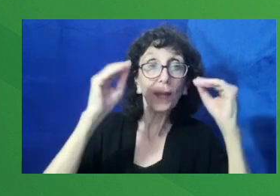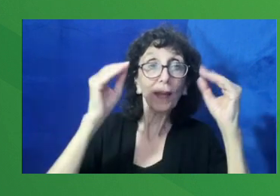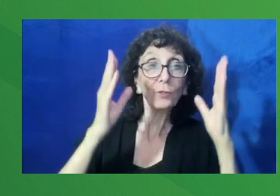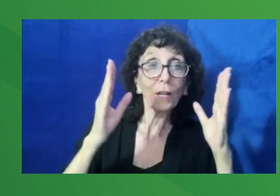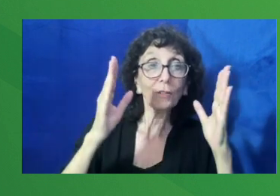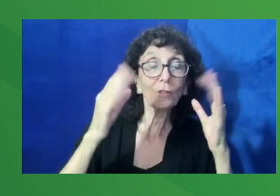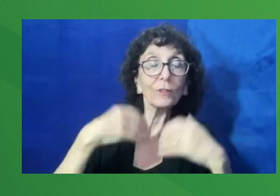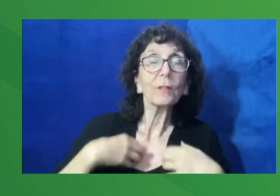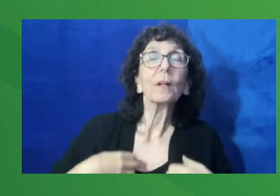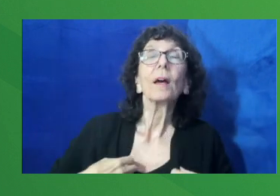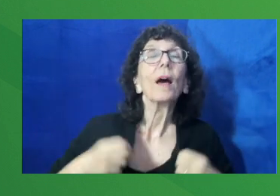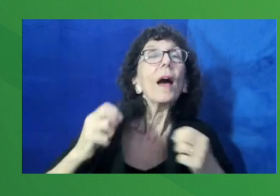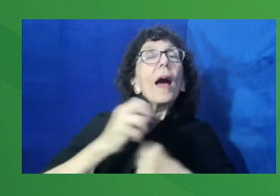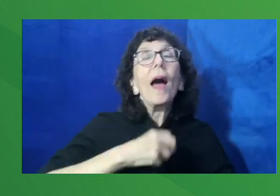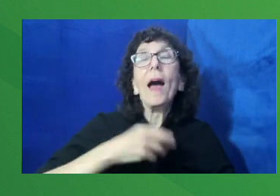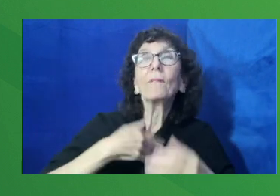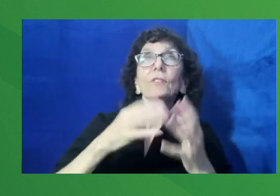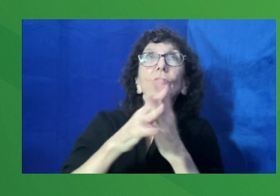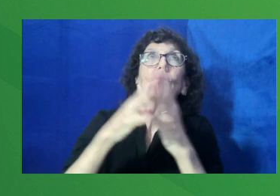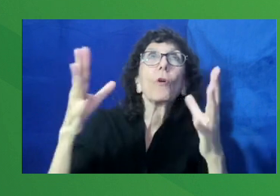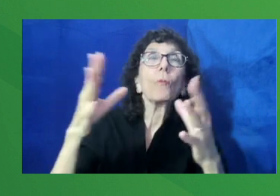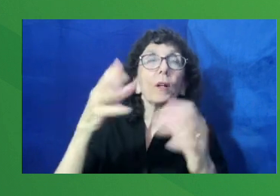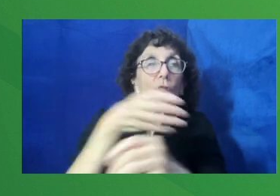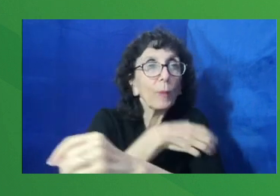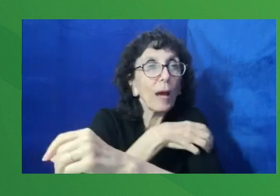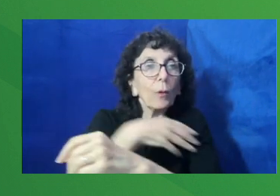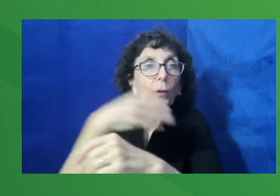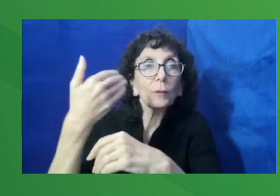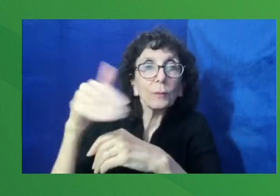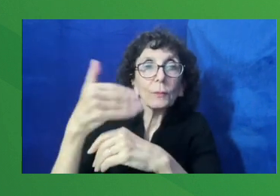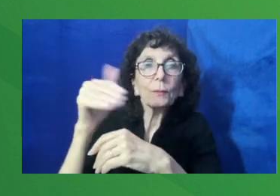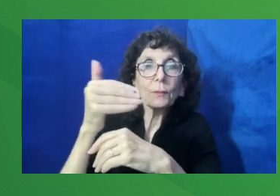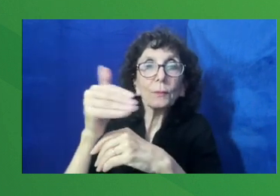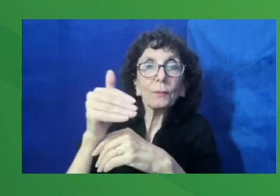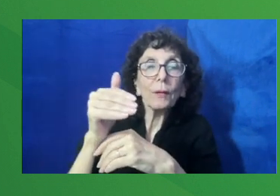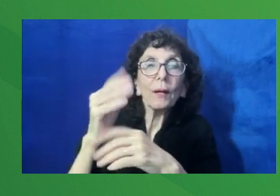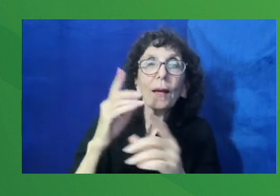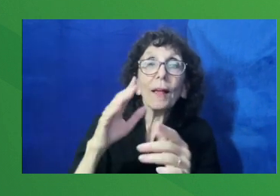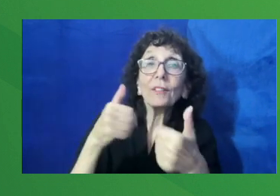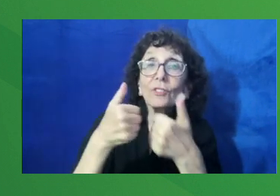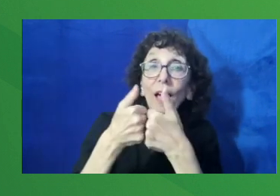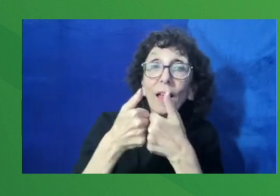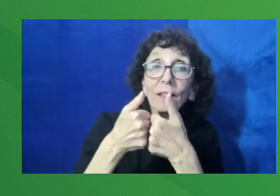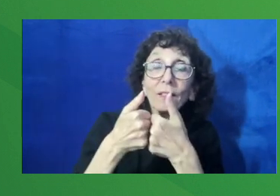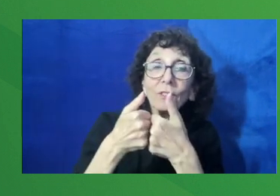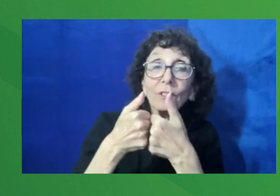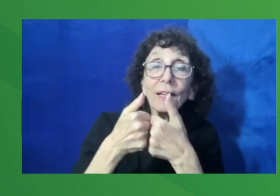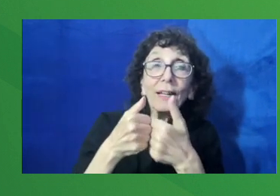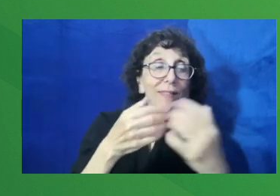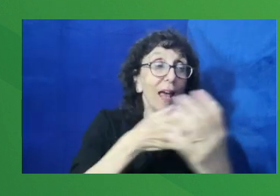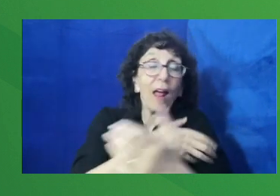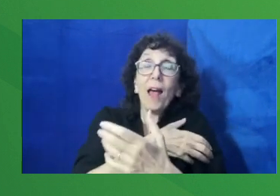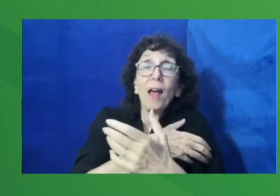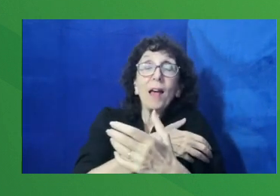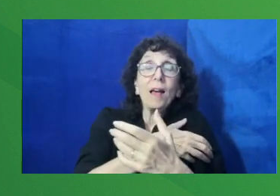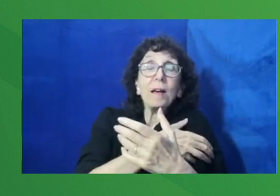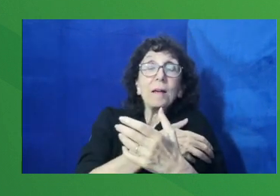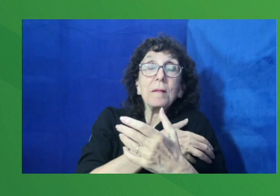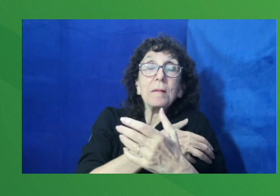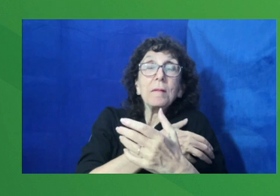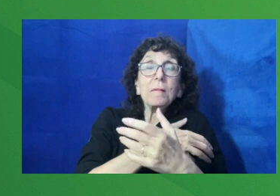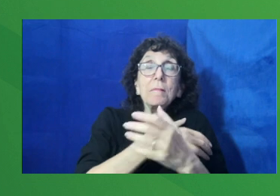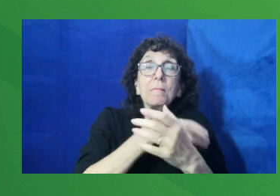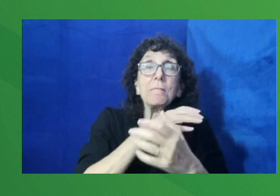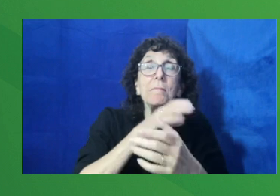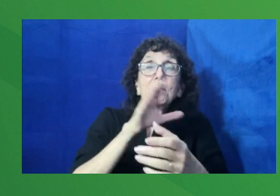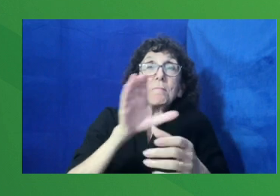over the process. The challenge is to give up some of that power and the temptation to push and prod